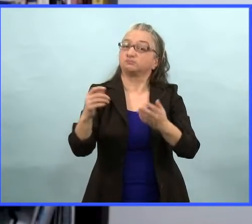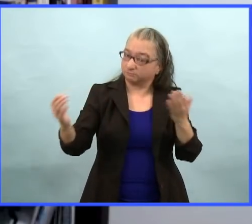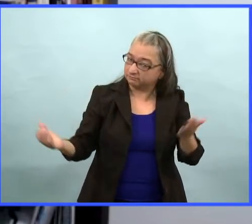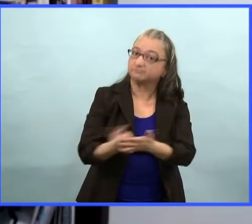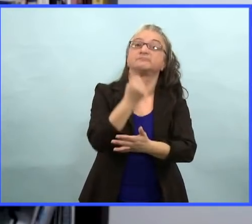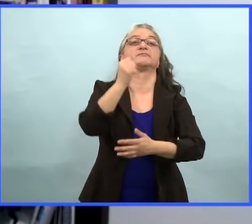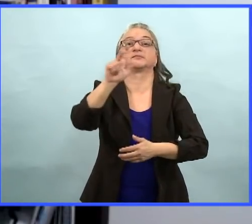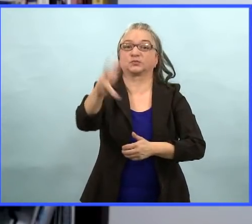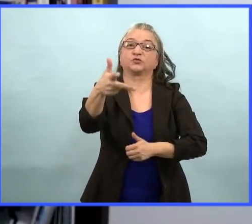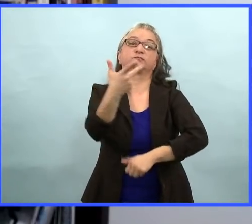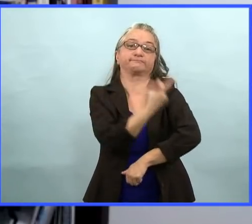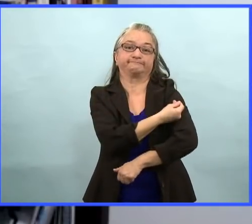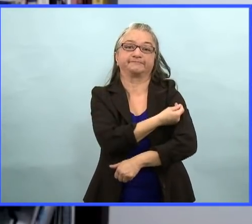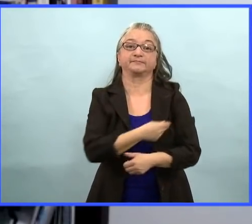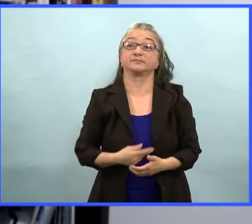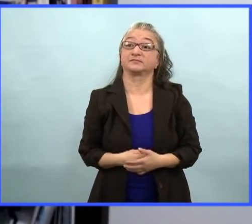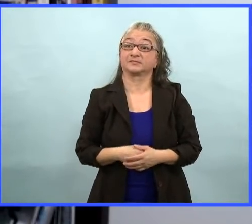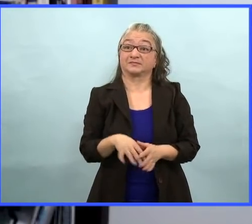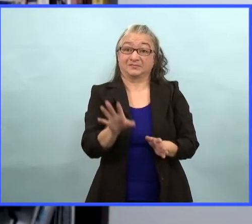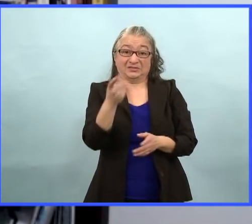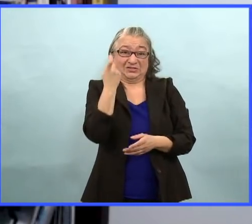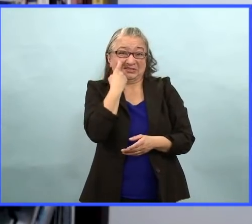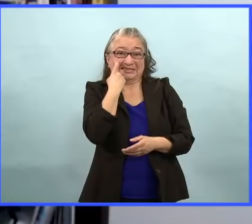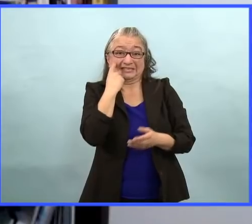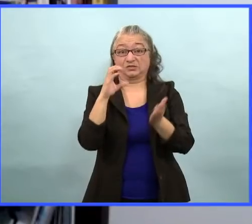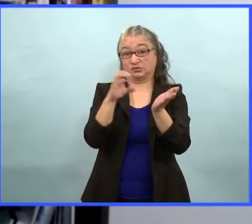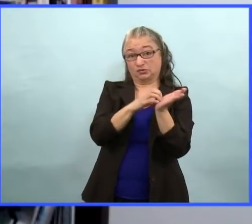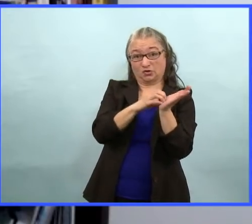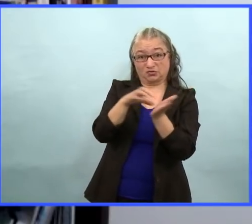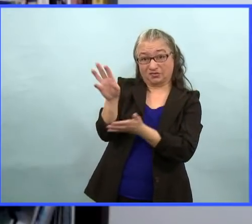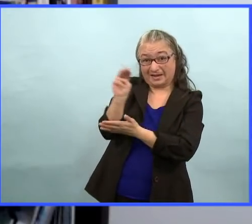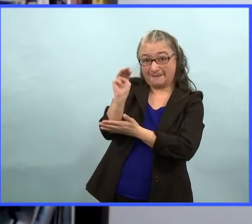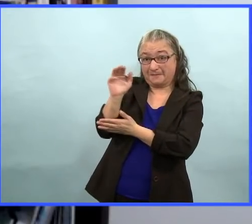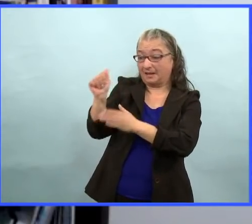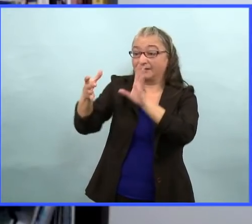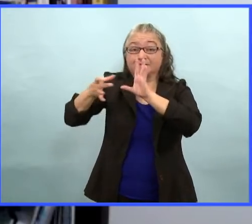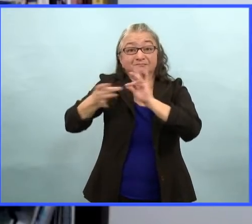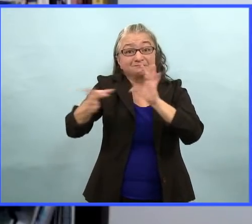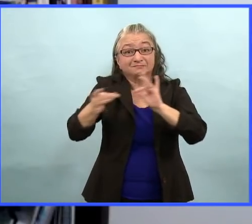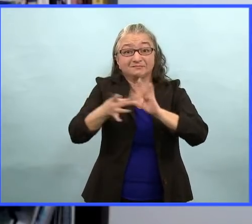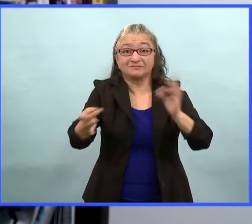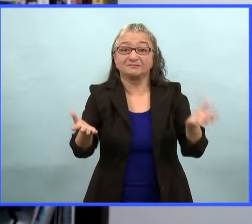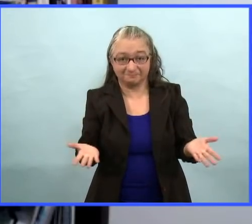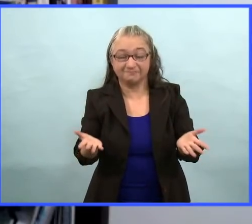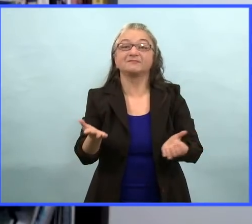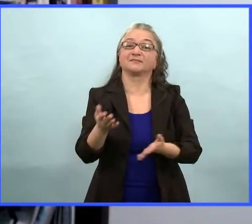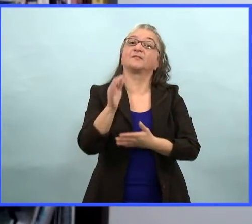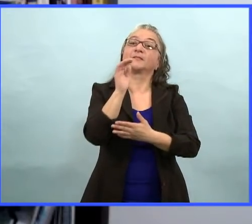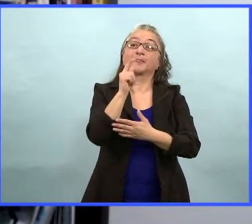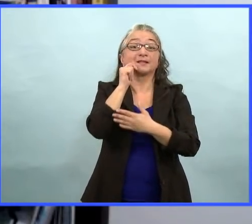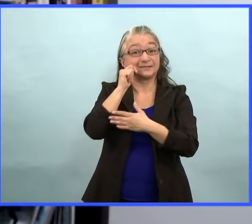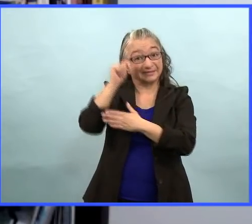for going through some of the data related to that teens who live in shelters group homes or